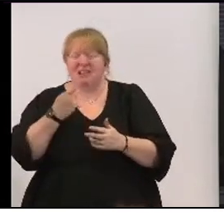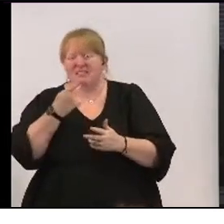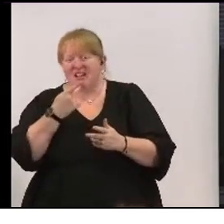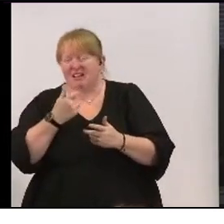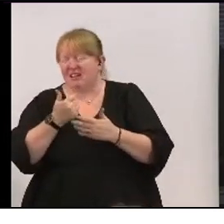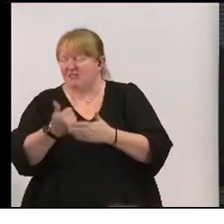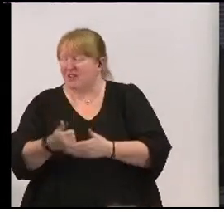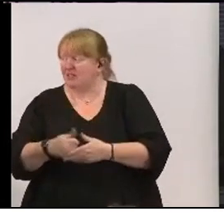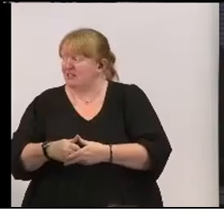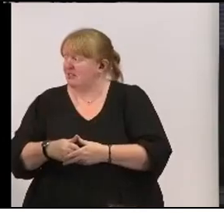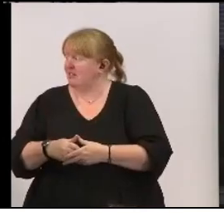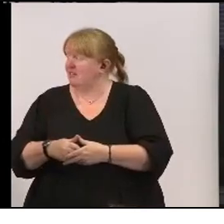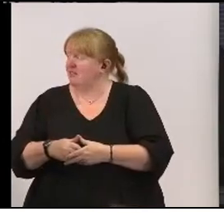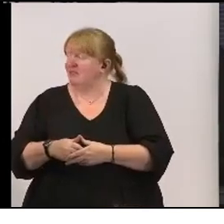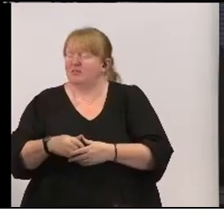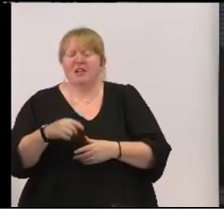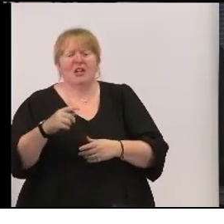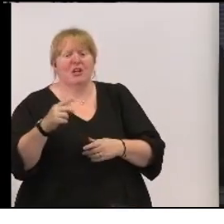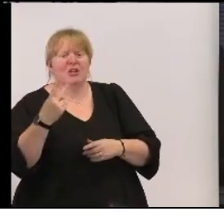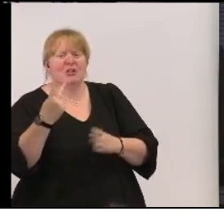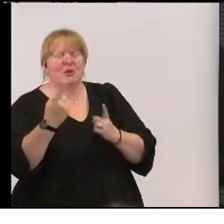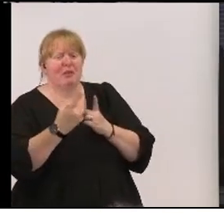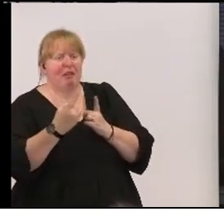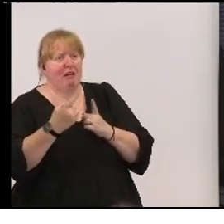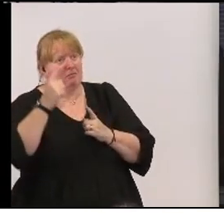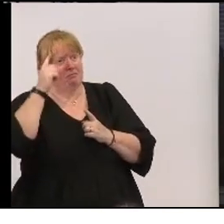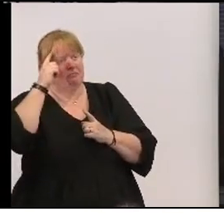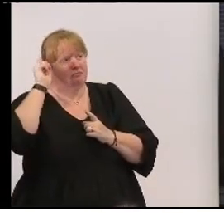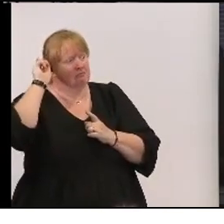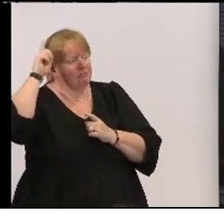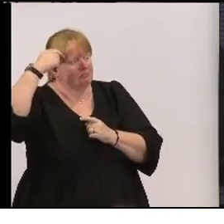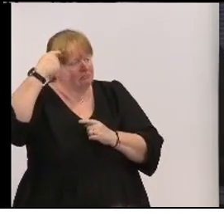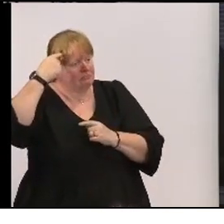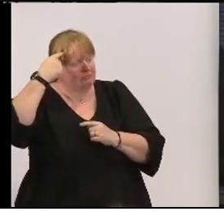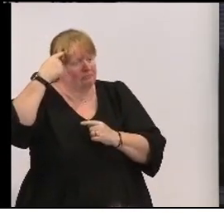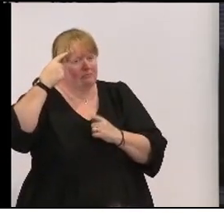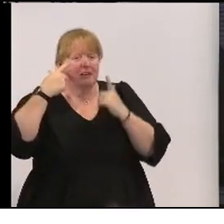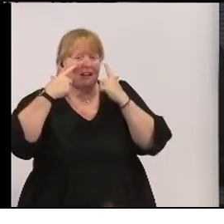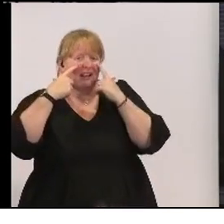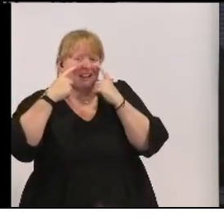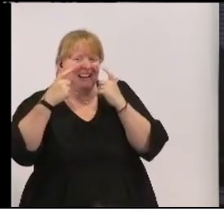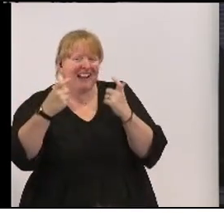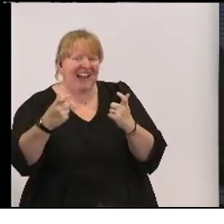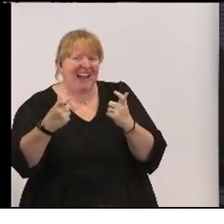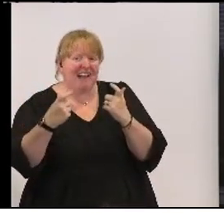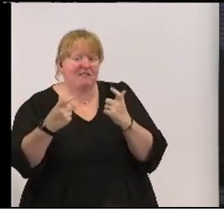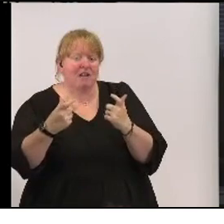All right, so two things come to mind here is careful not to over index on the short term